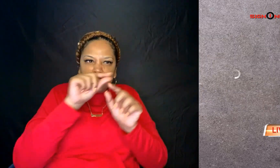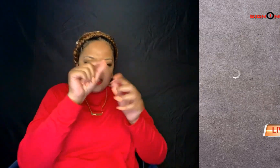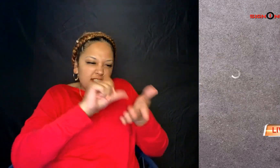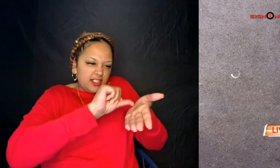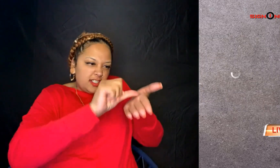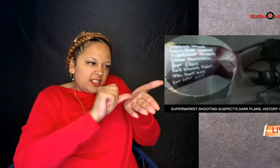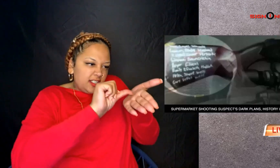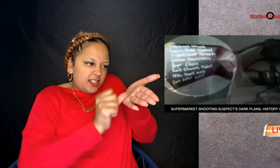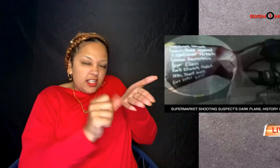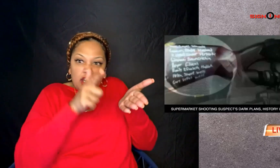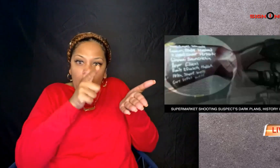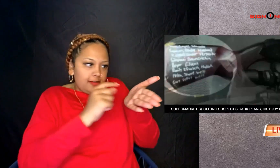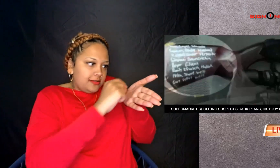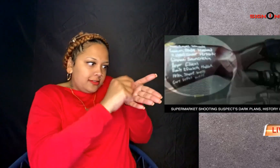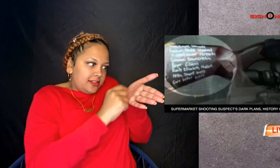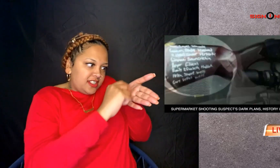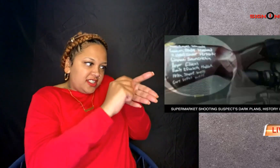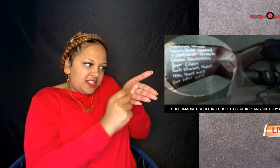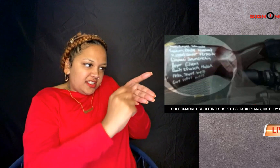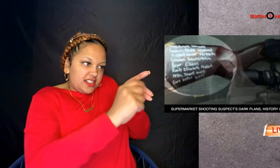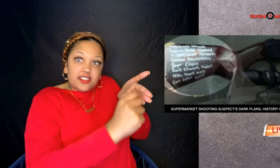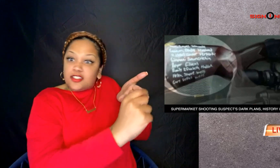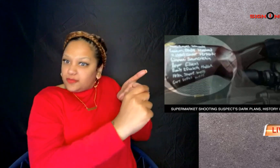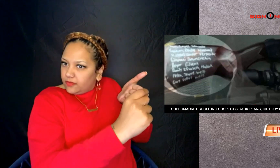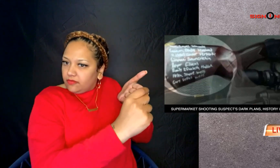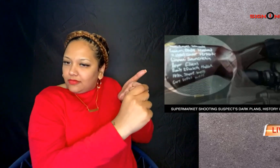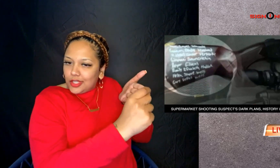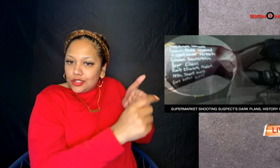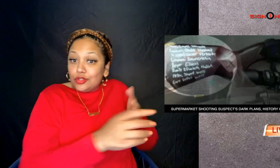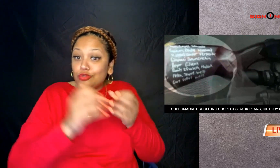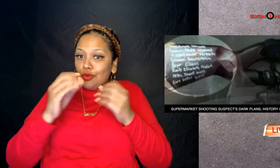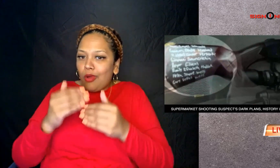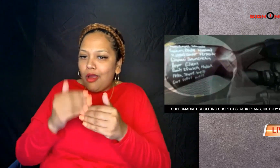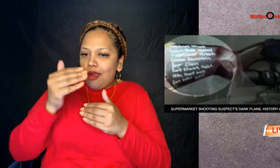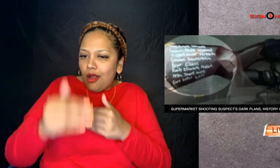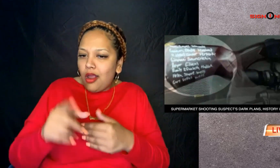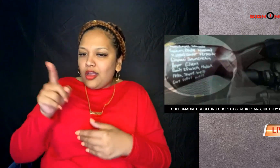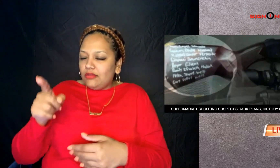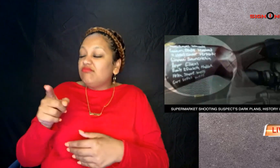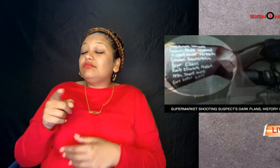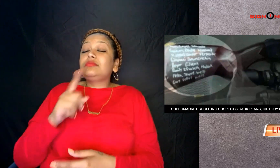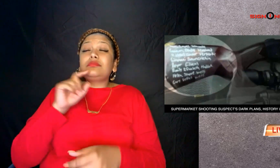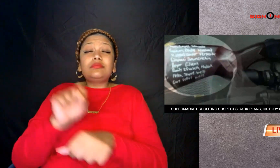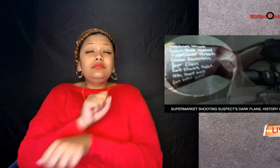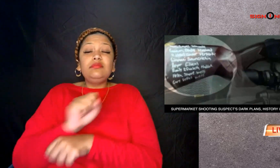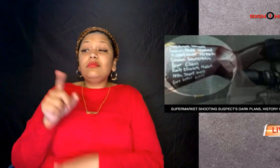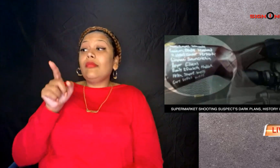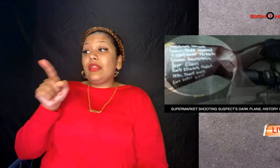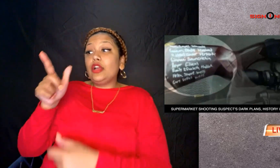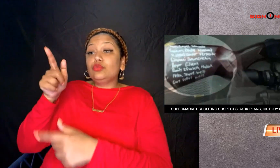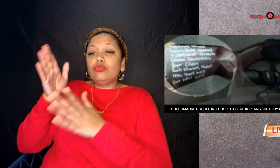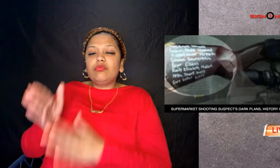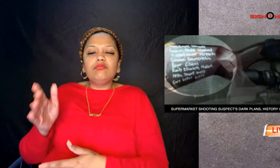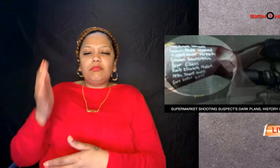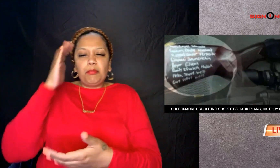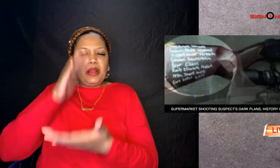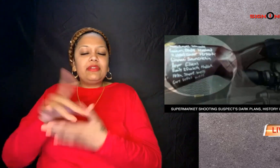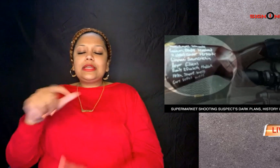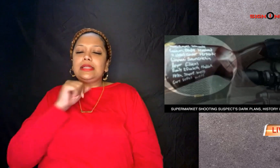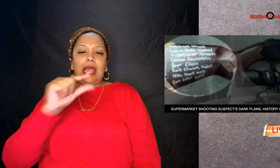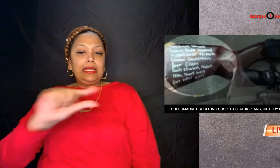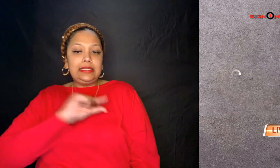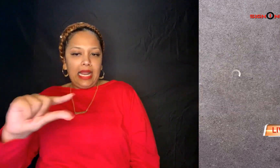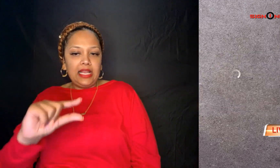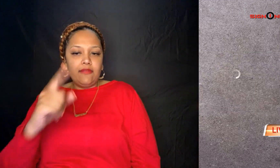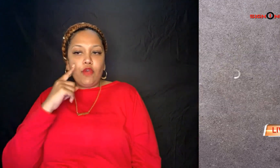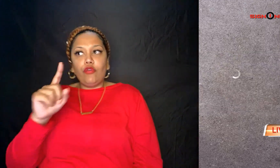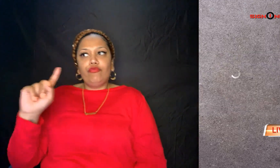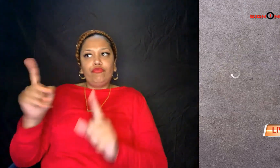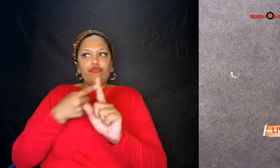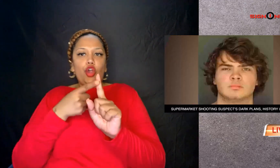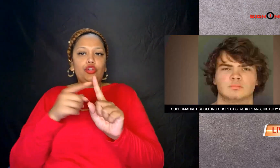all black people and had the N-word carved on one of the weapons Gendron has pleaded